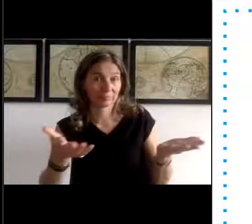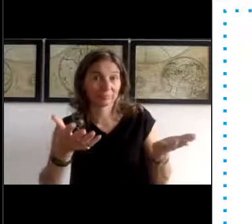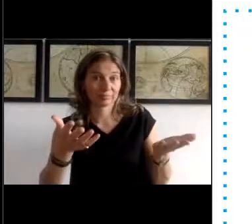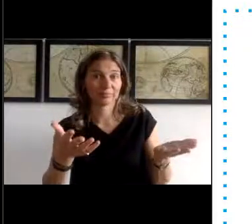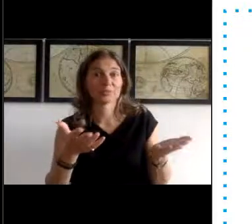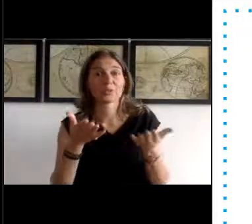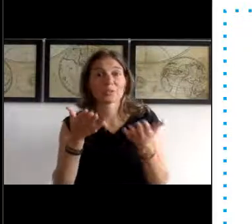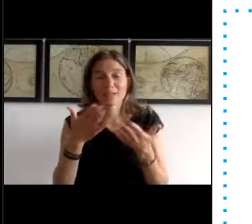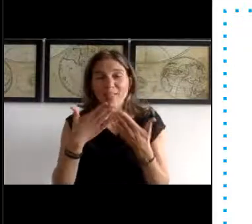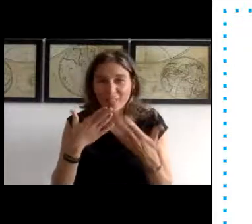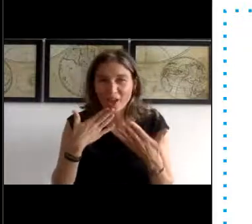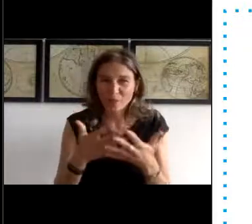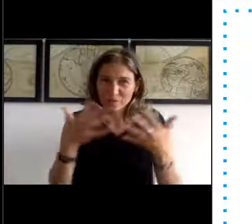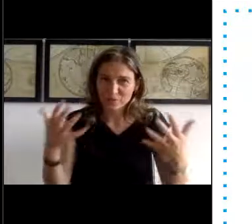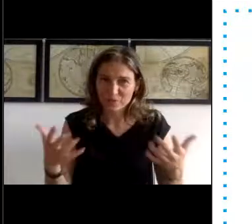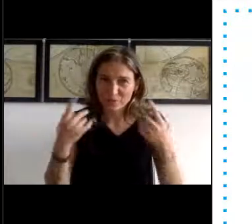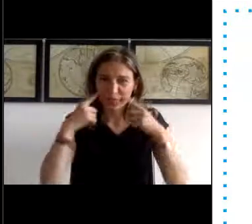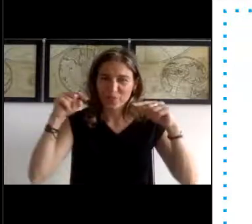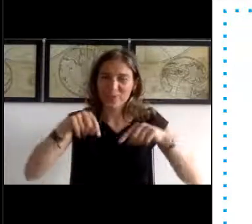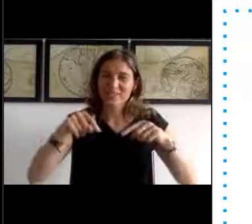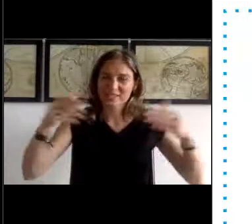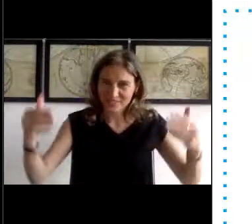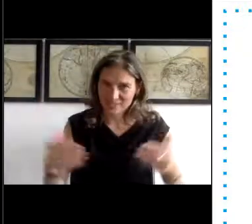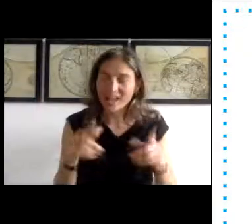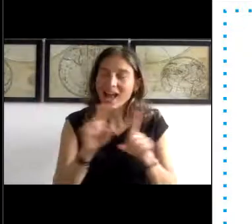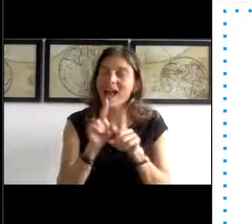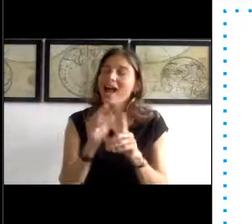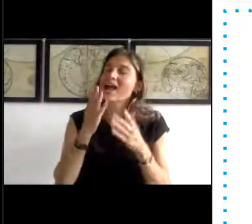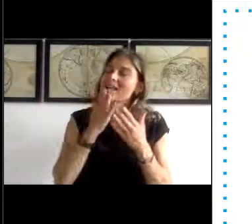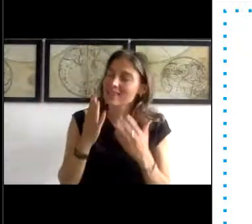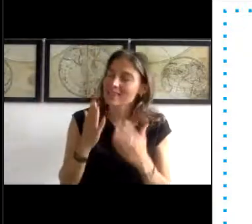that we propose to approach to inclusion and diversity.